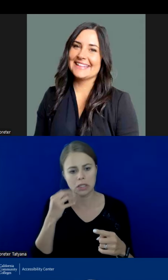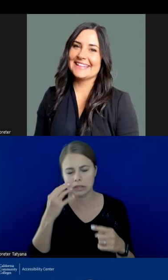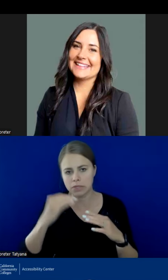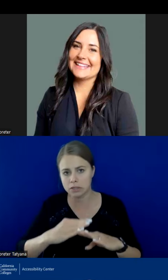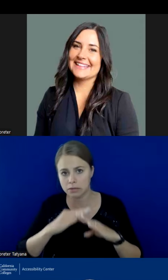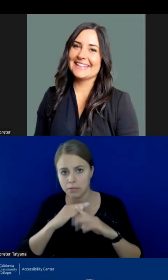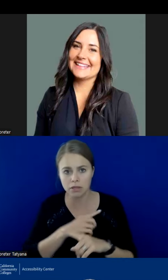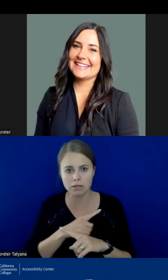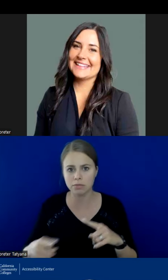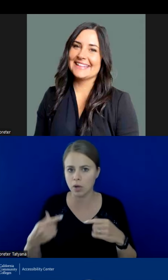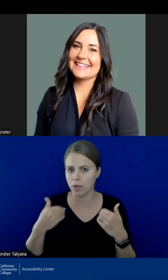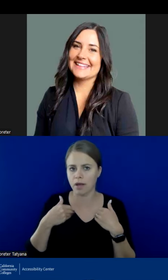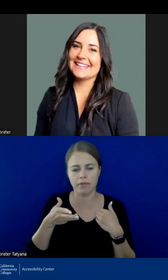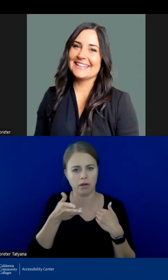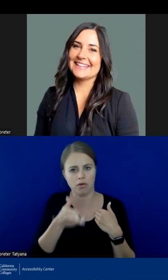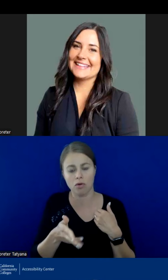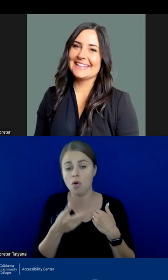we have them there and one of them is